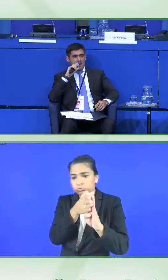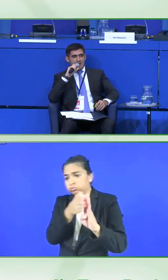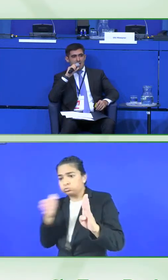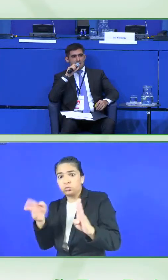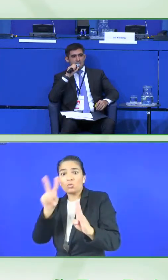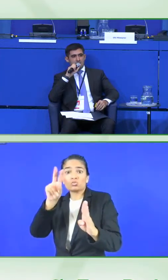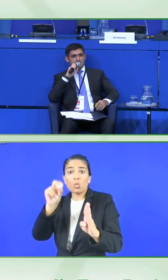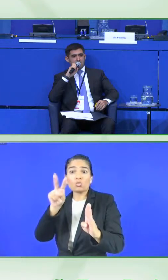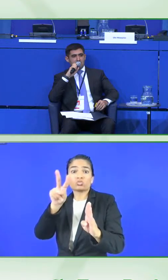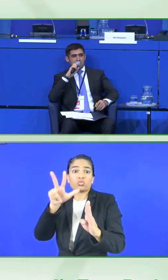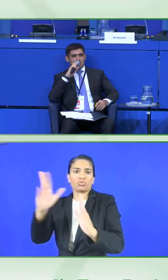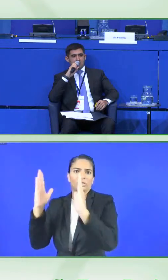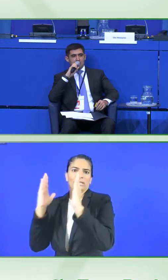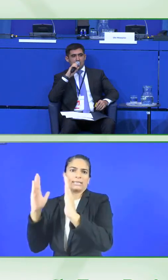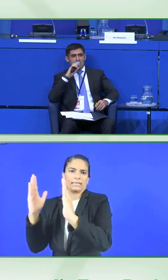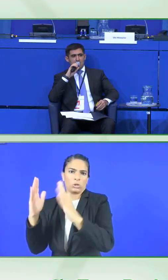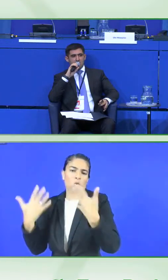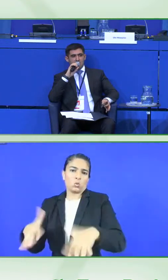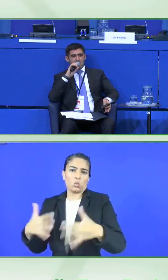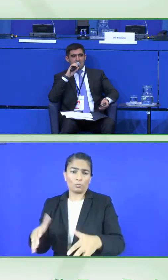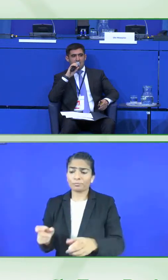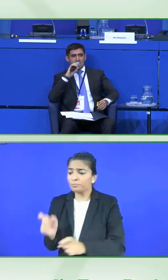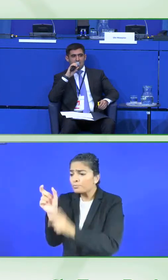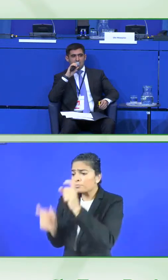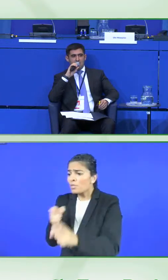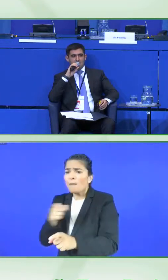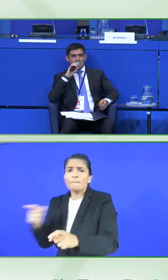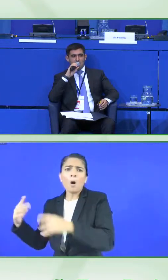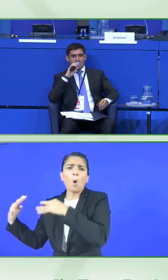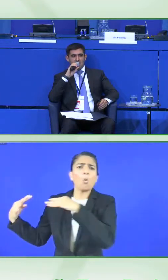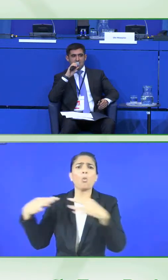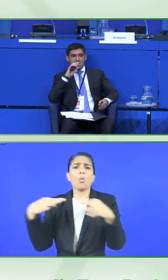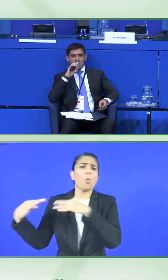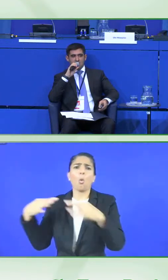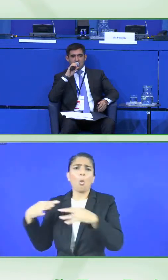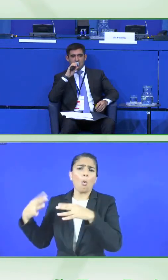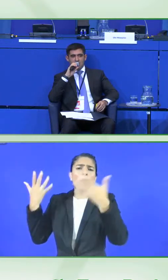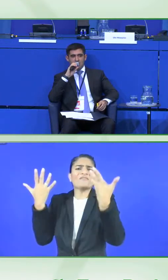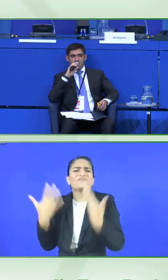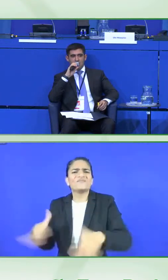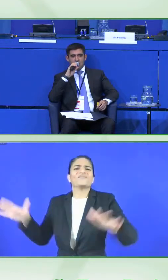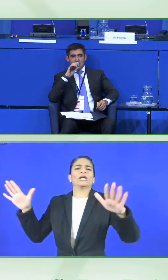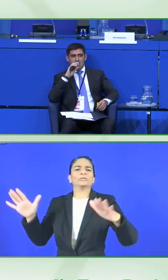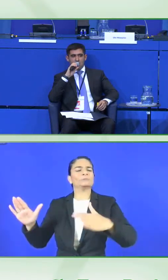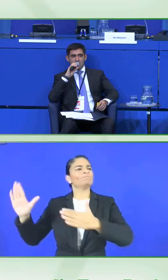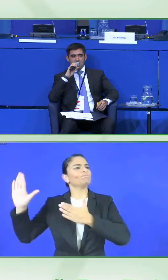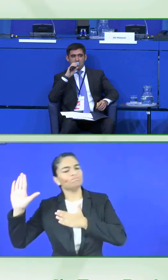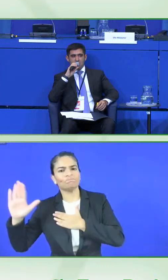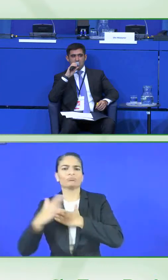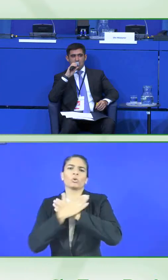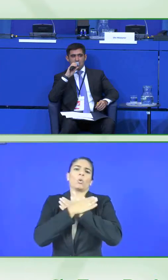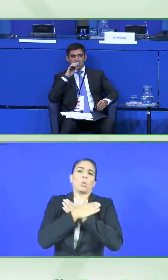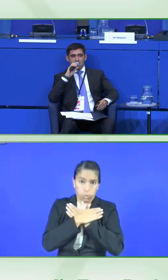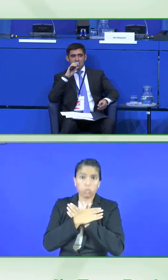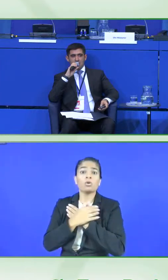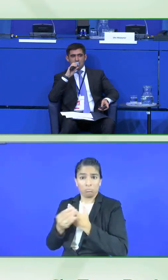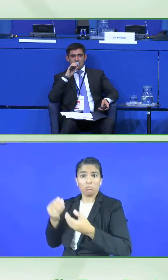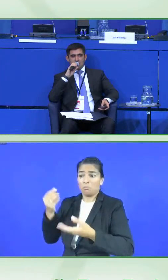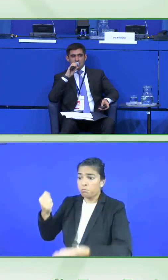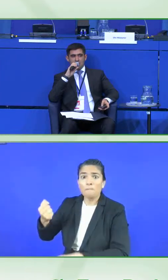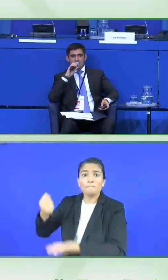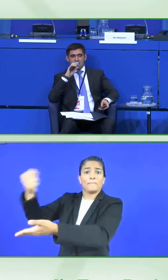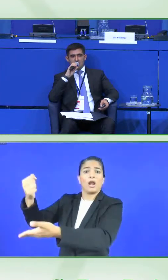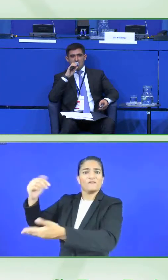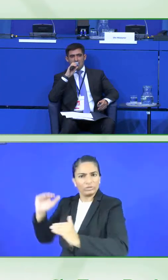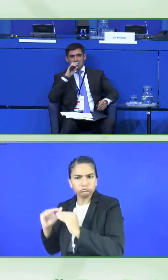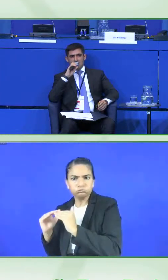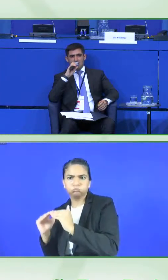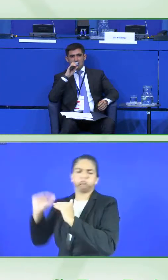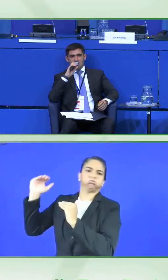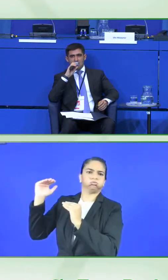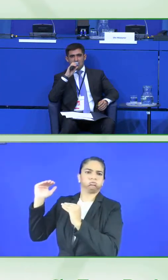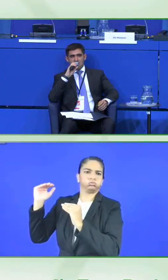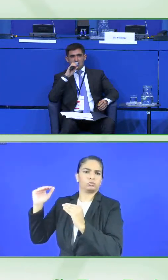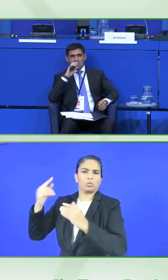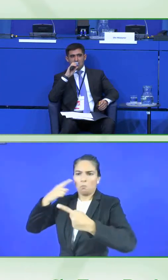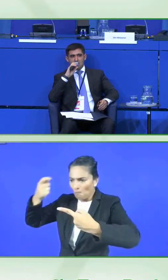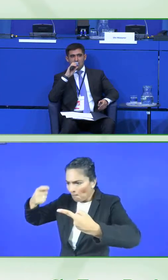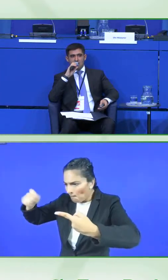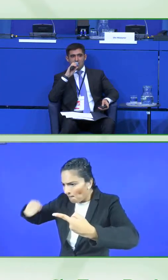system assigns benefits right away, and notifies the person by SMS.